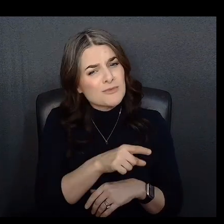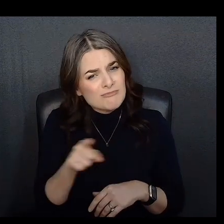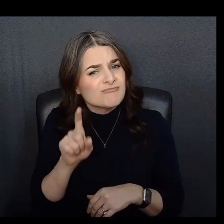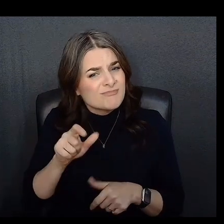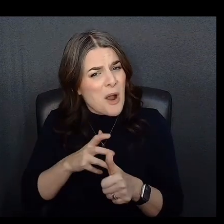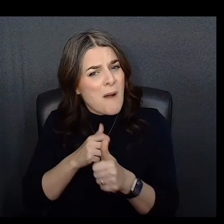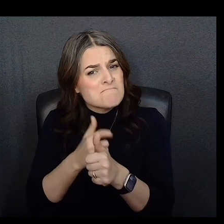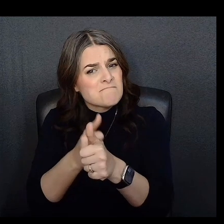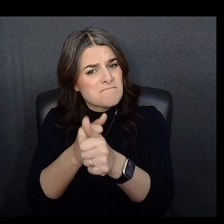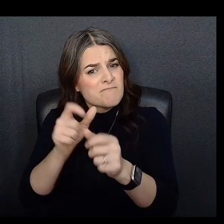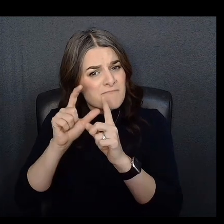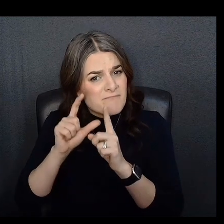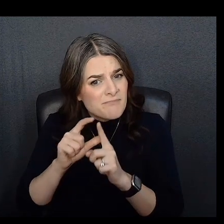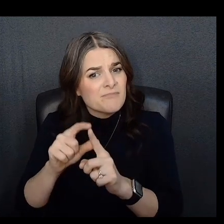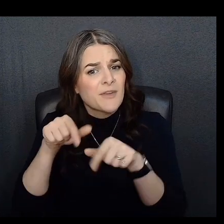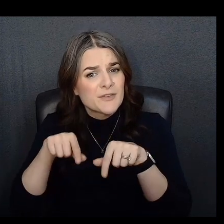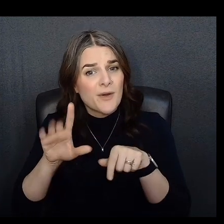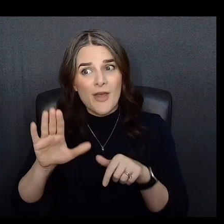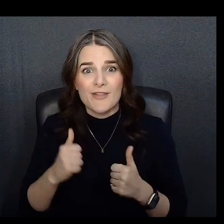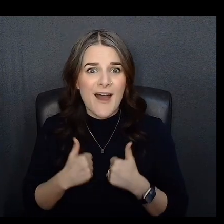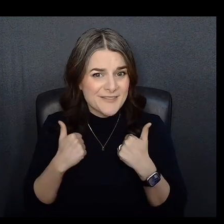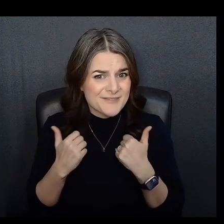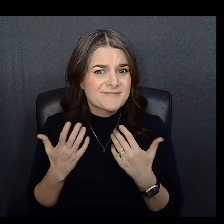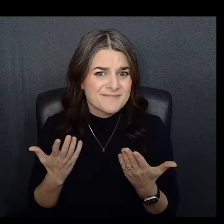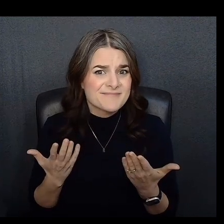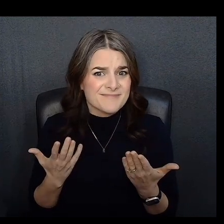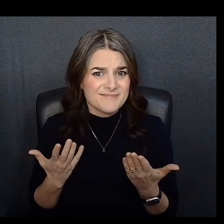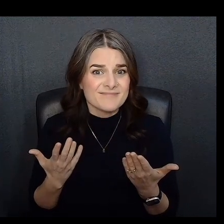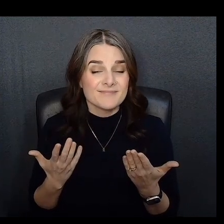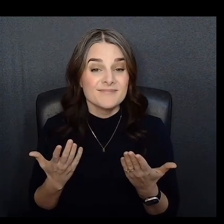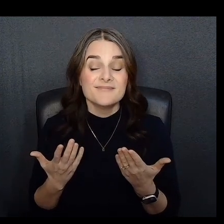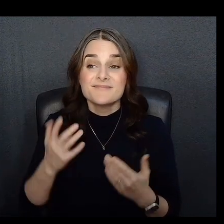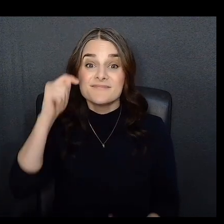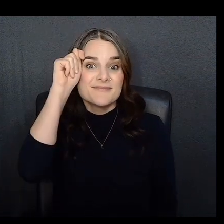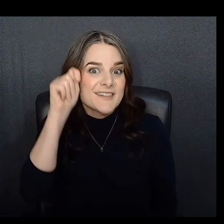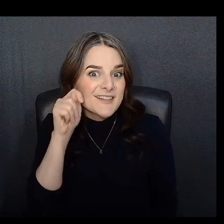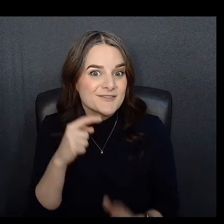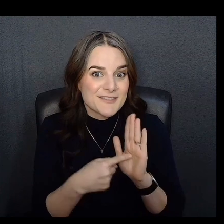throughout somebody's life. So that being said, teenagers, younger adolescents,